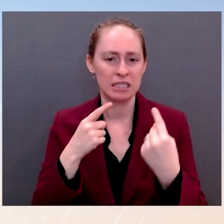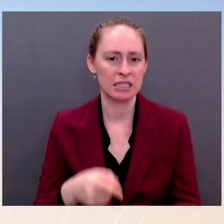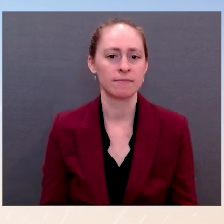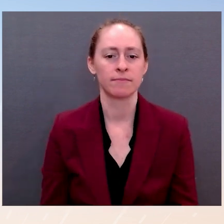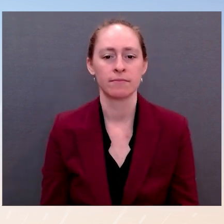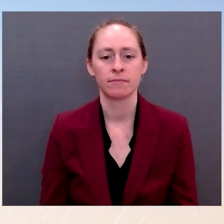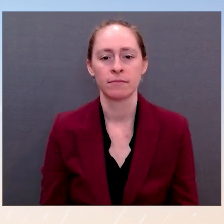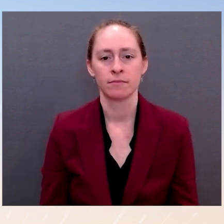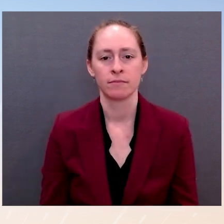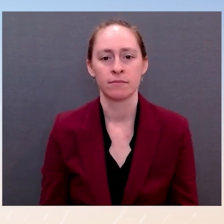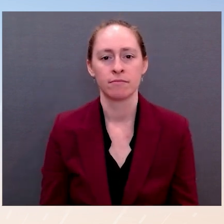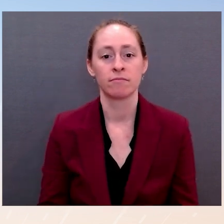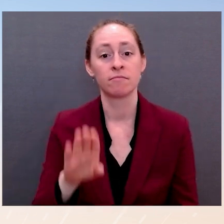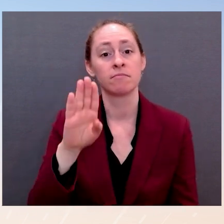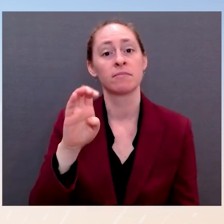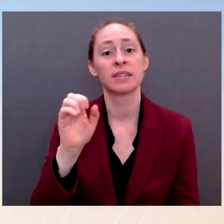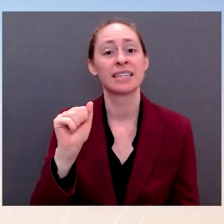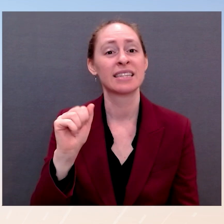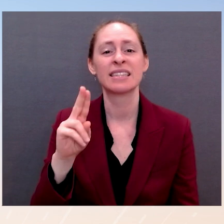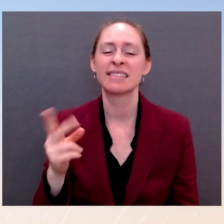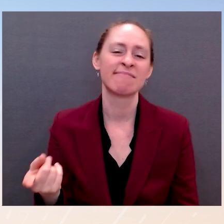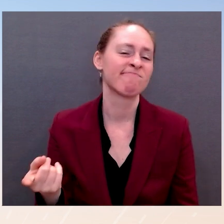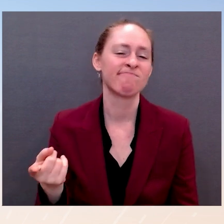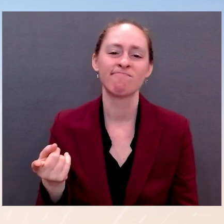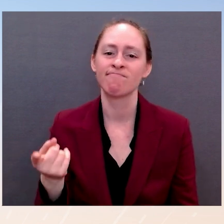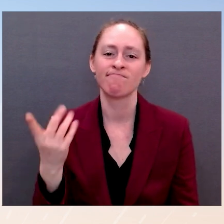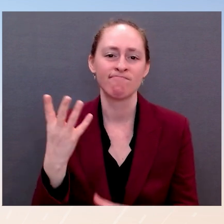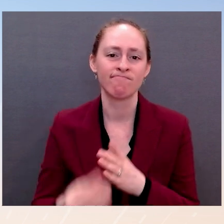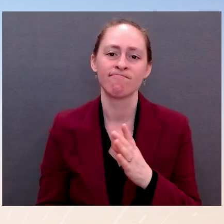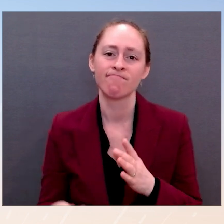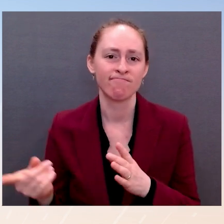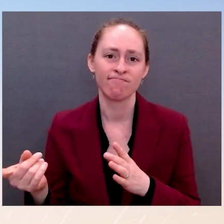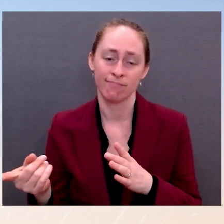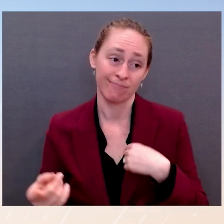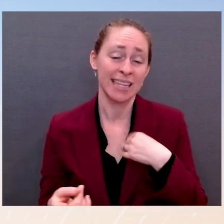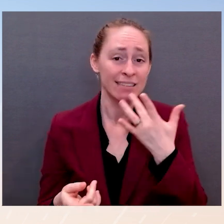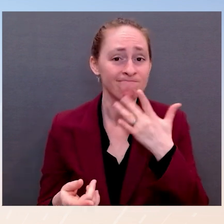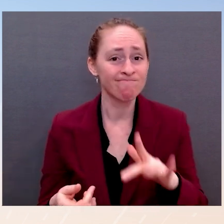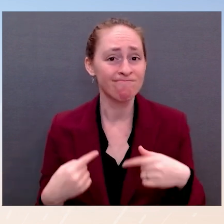Unfortunately, Beau didn't recover while I had the good fortune of actually recovering.